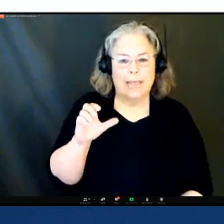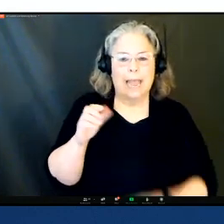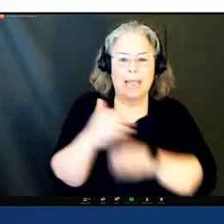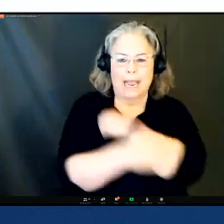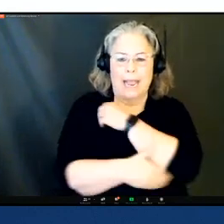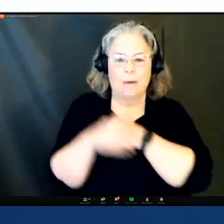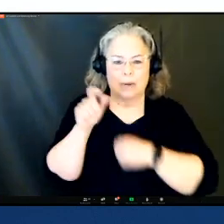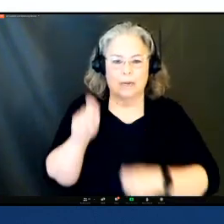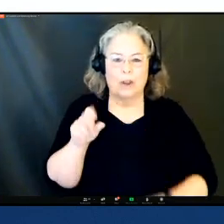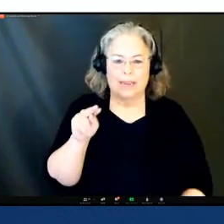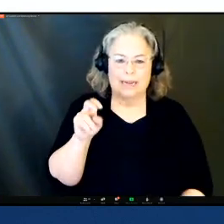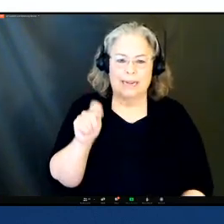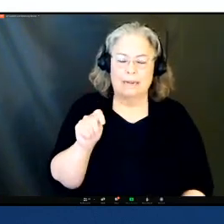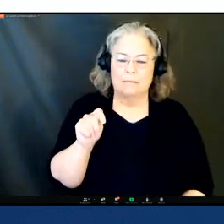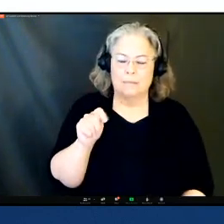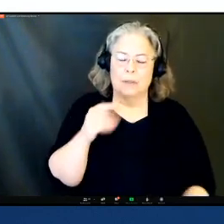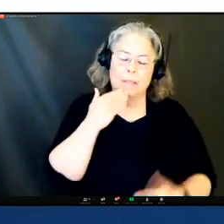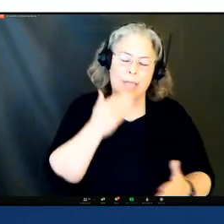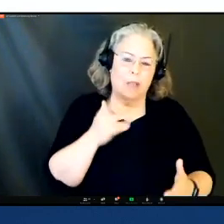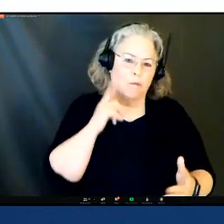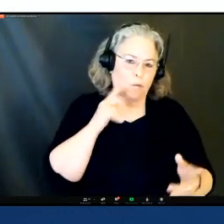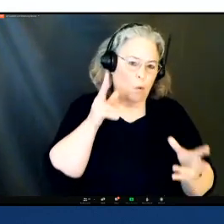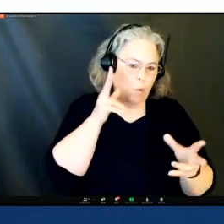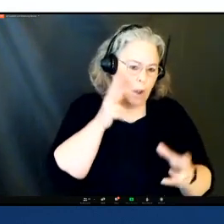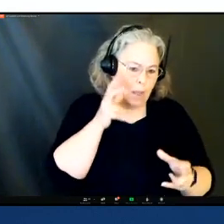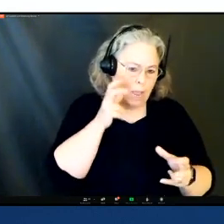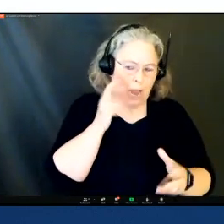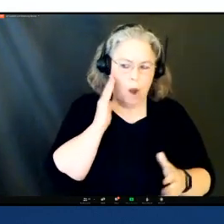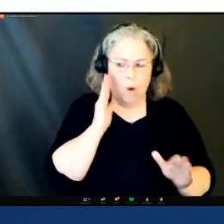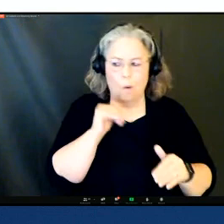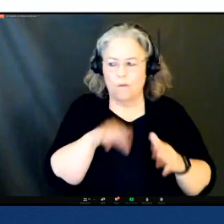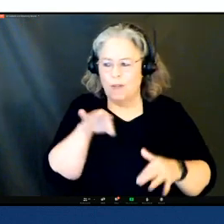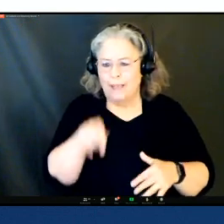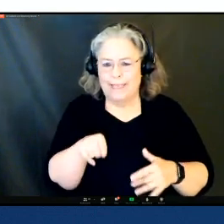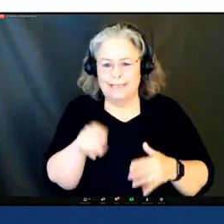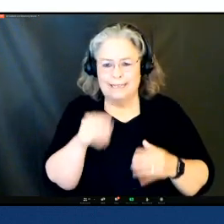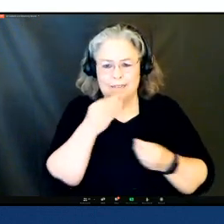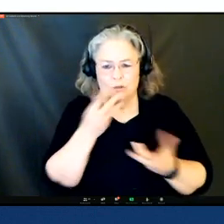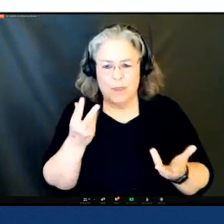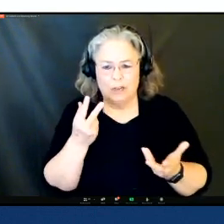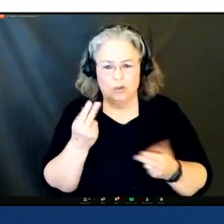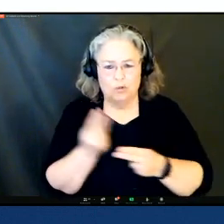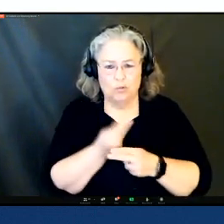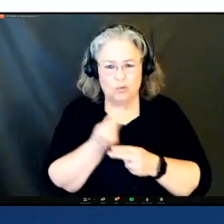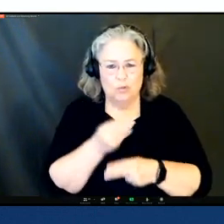Thank you for listening. I hope you found the information useful, and I will now turn it over to Robert.